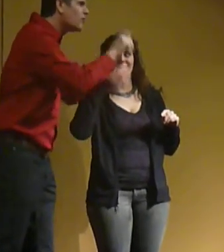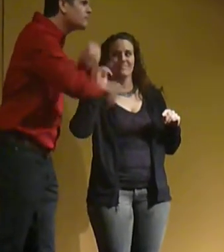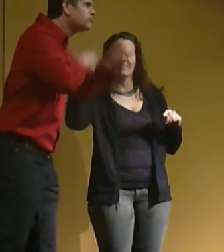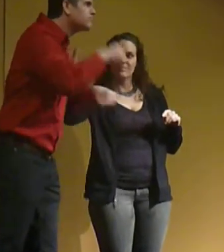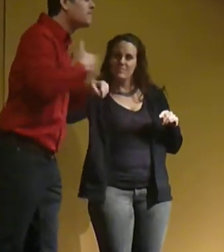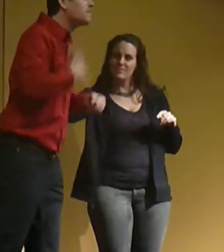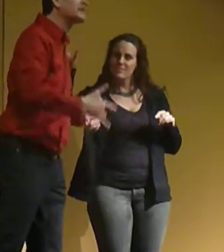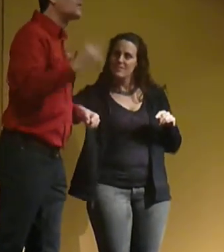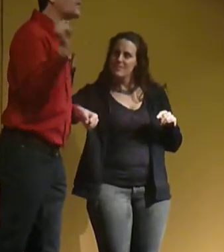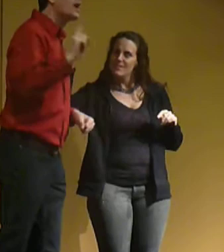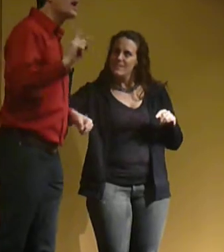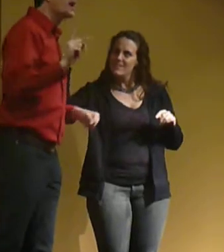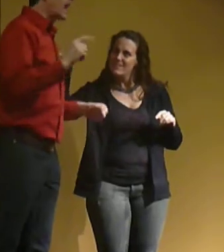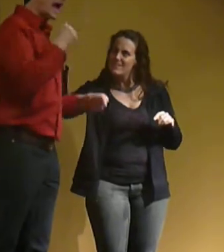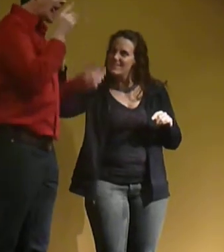I asked you where you typically ride bike to